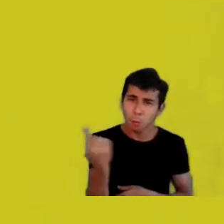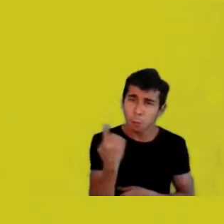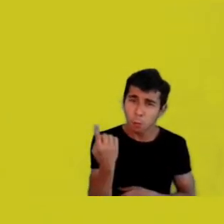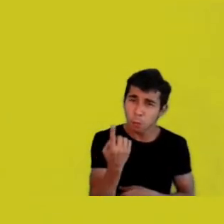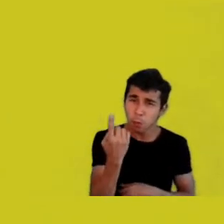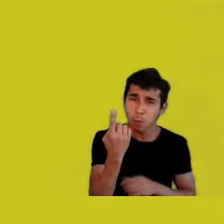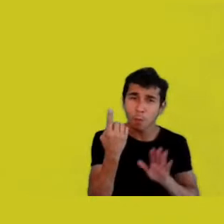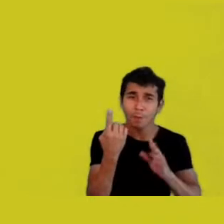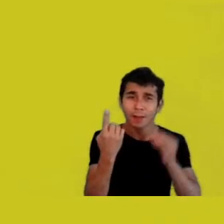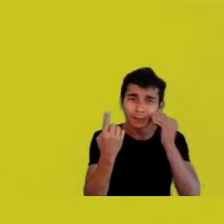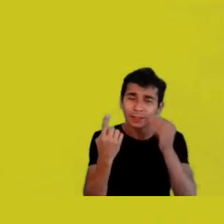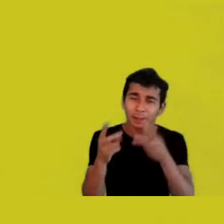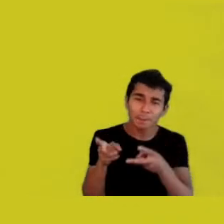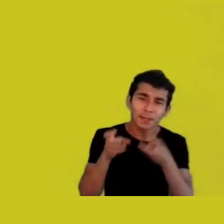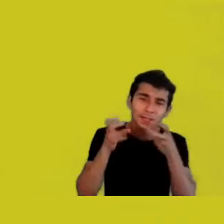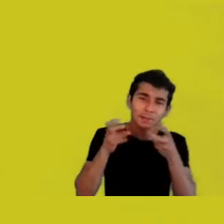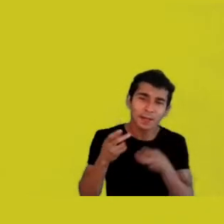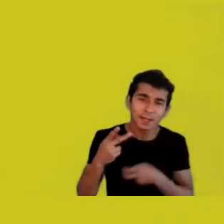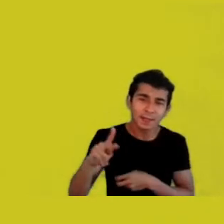that it brings within itself.”